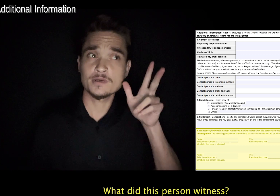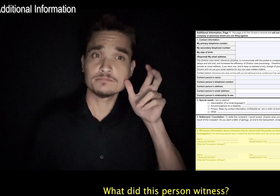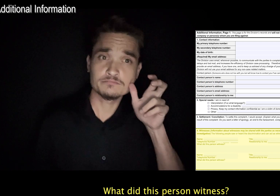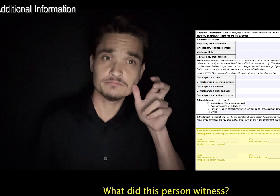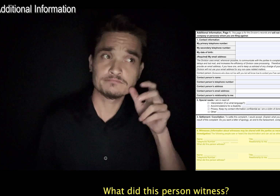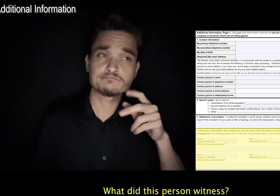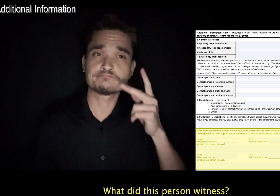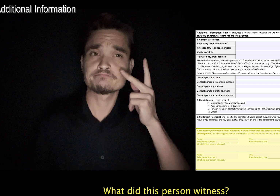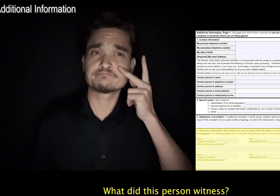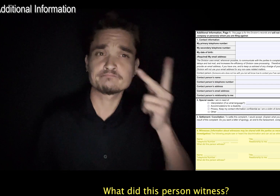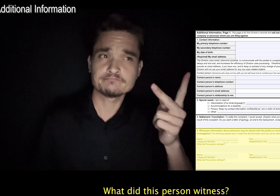What did this person witness?